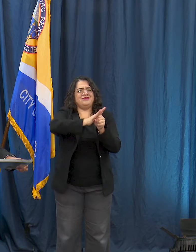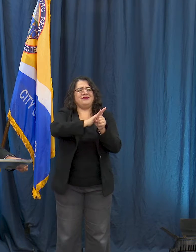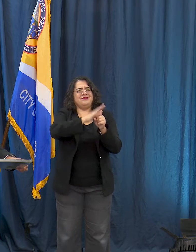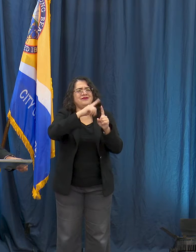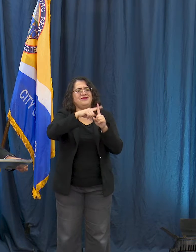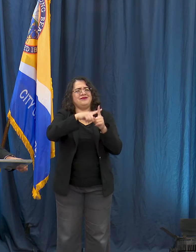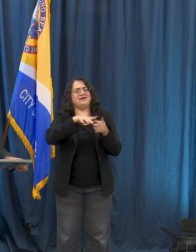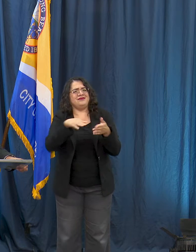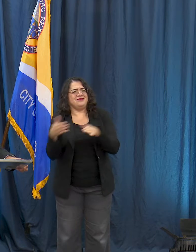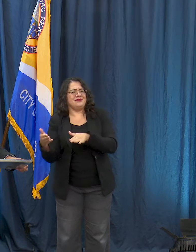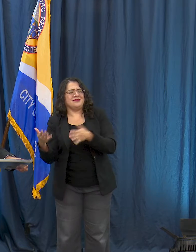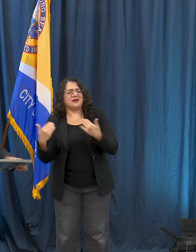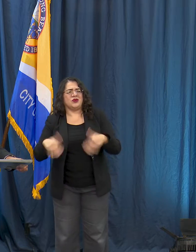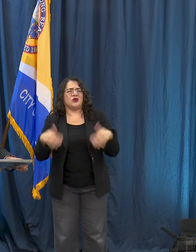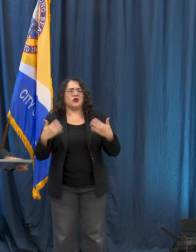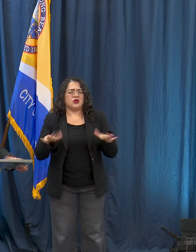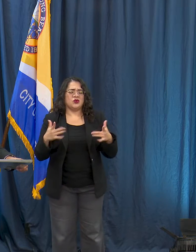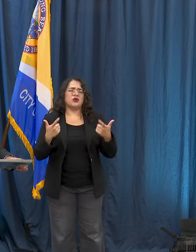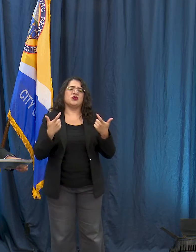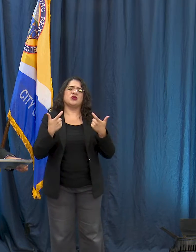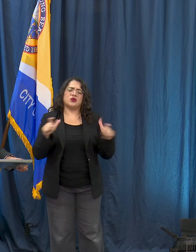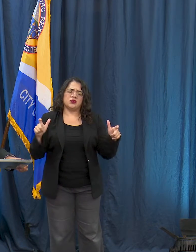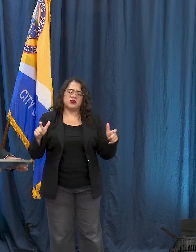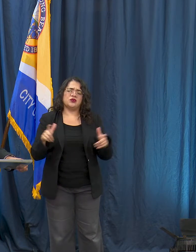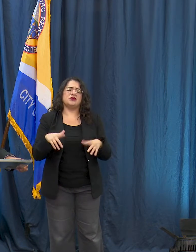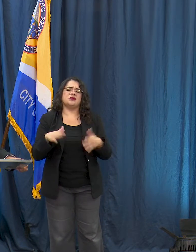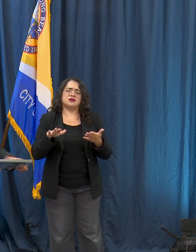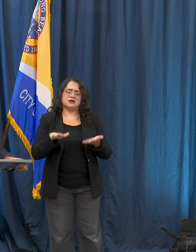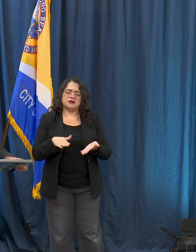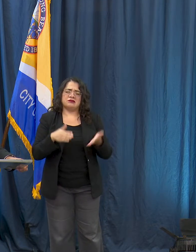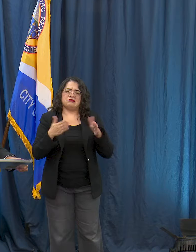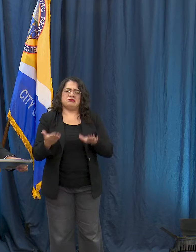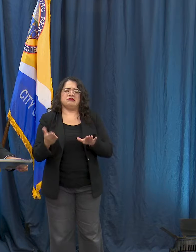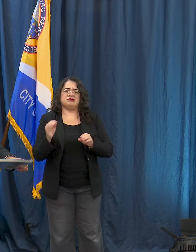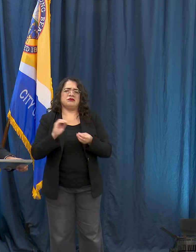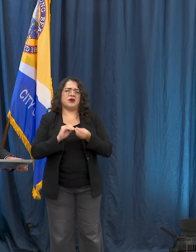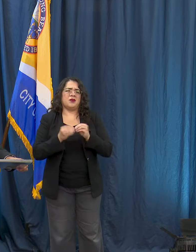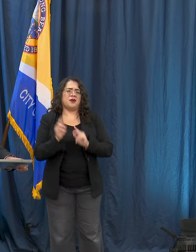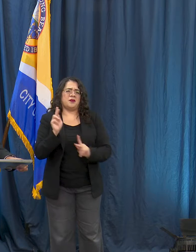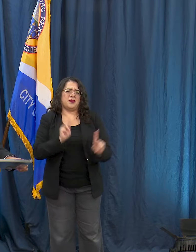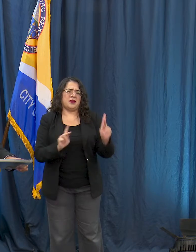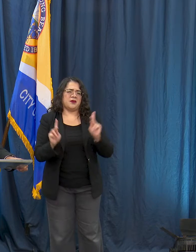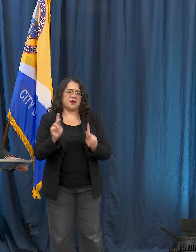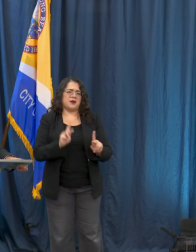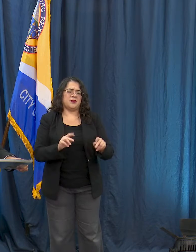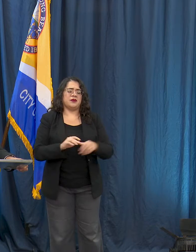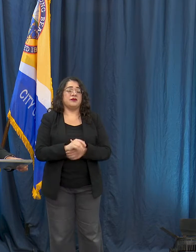a huge loss of life because of this virus, that